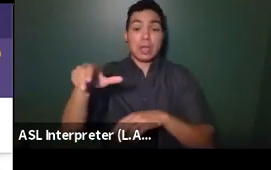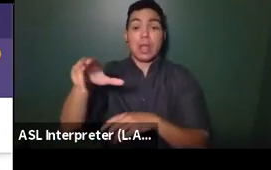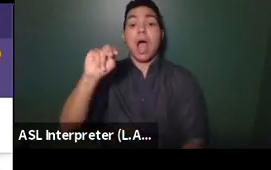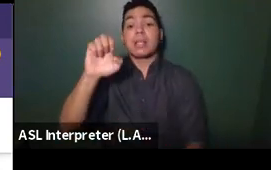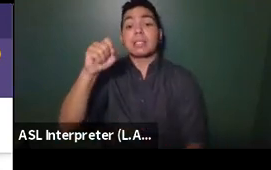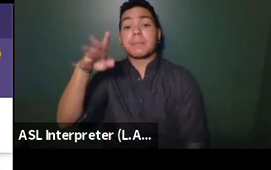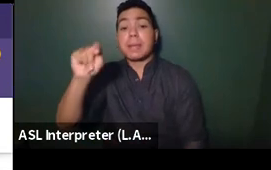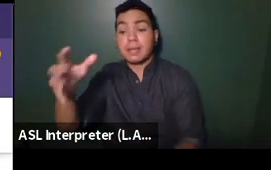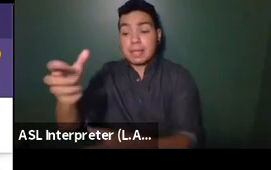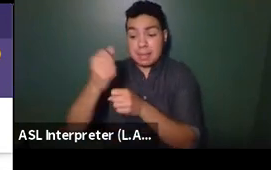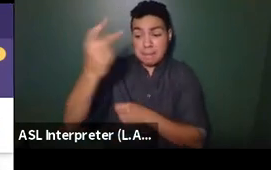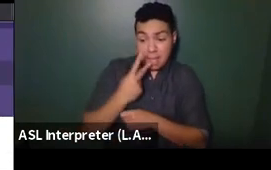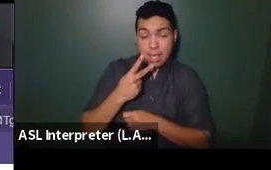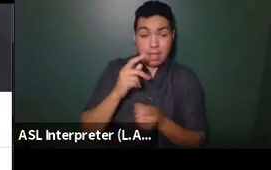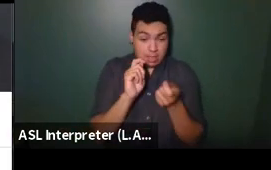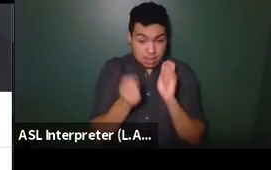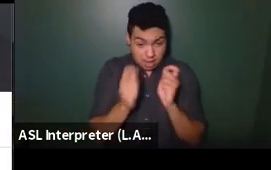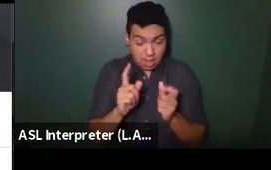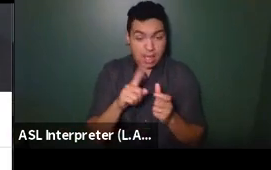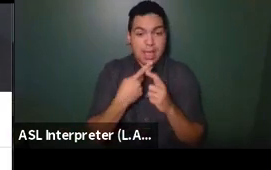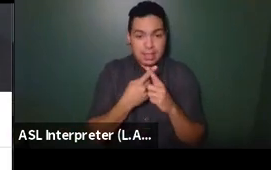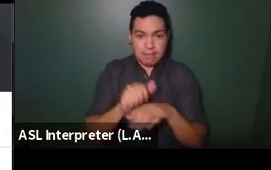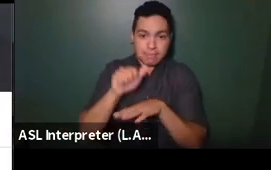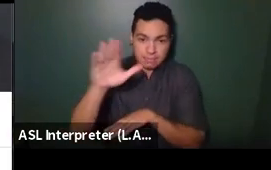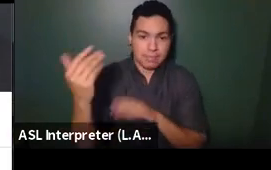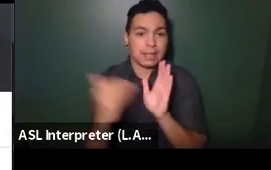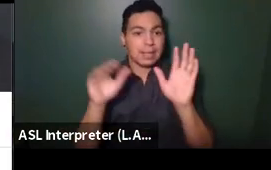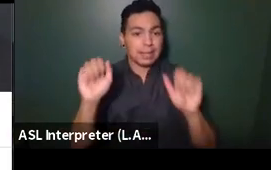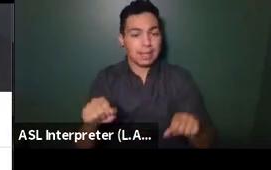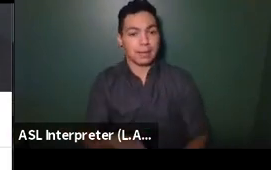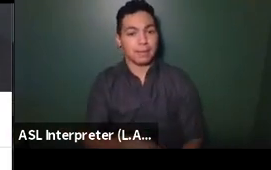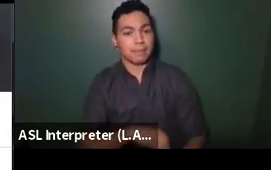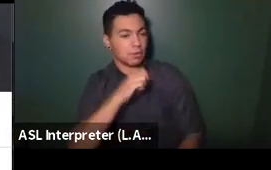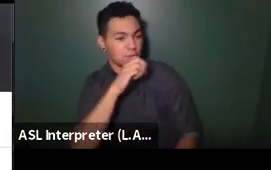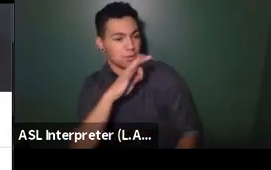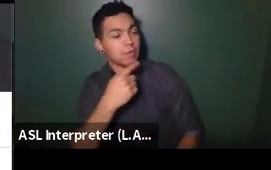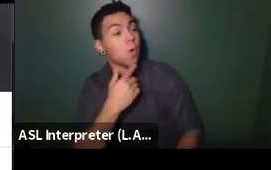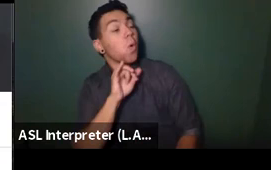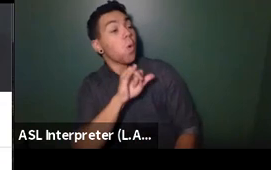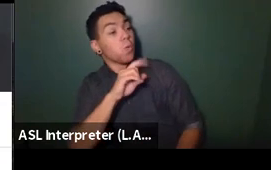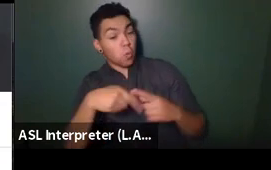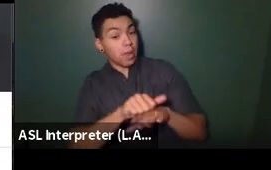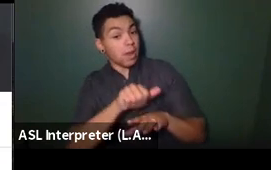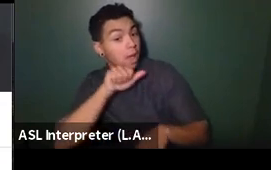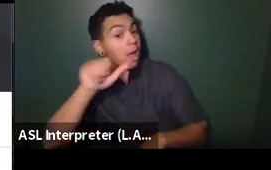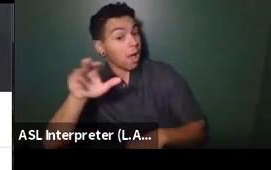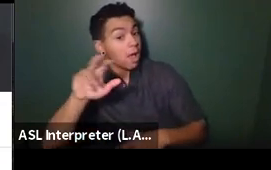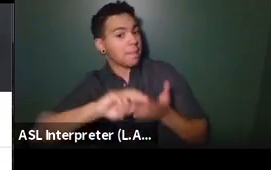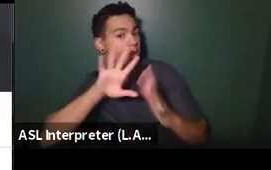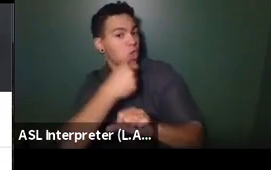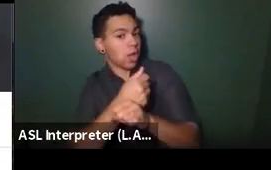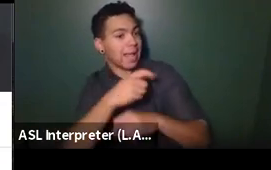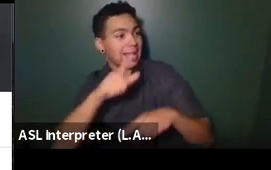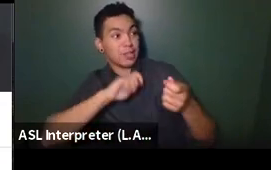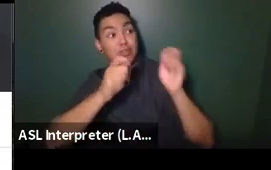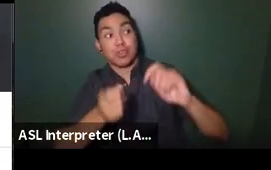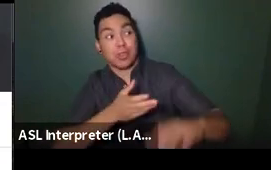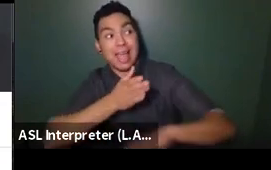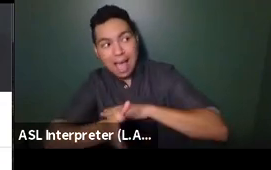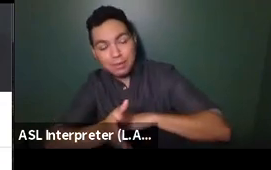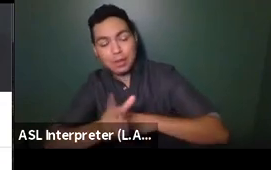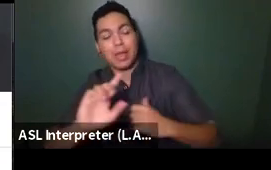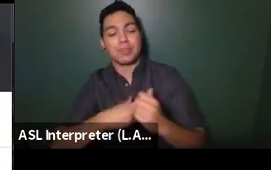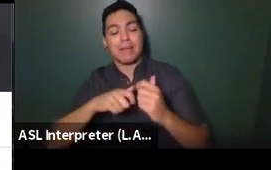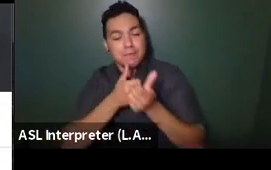Jeff Crawford: It was actually really good to see though that once it's turned in it looks like it's, in a sense, locked so that I can as a student, make a bunch of changes right after without unsubmitting it. Did I see that right?